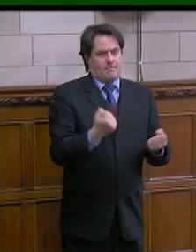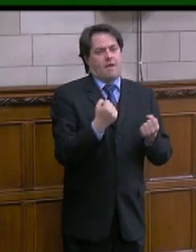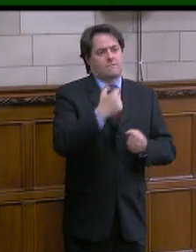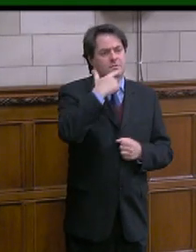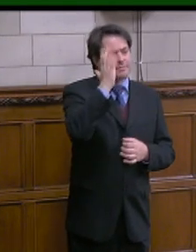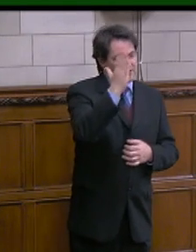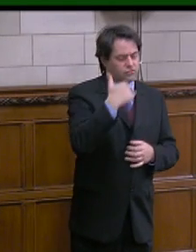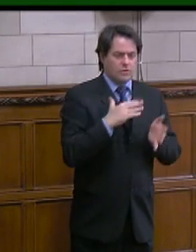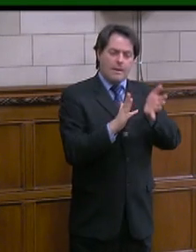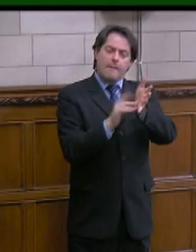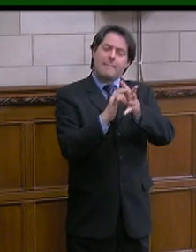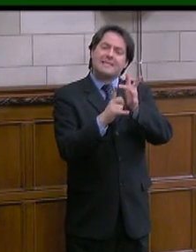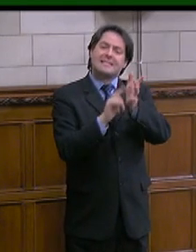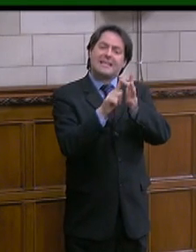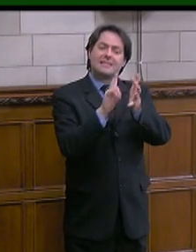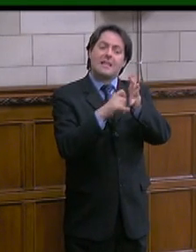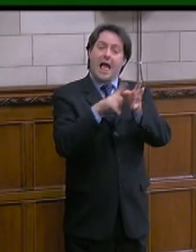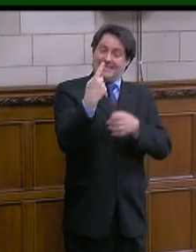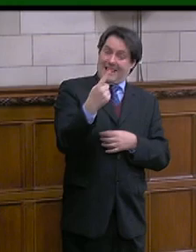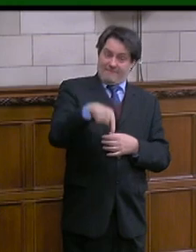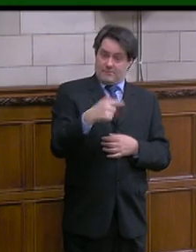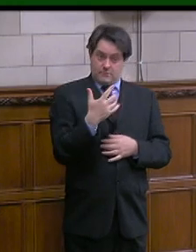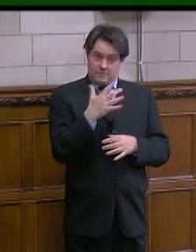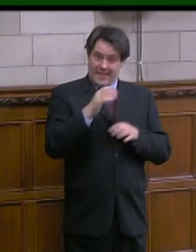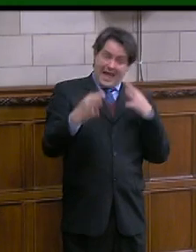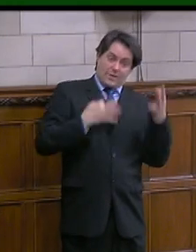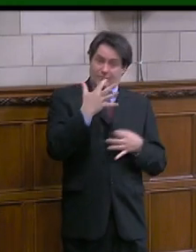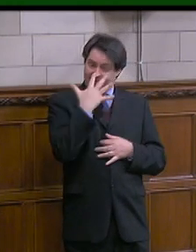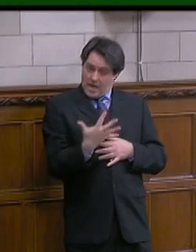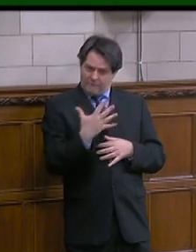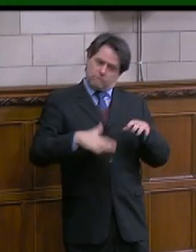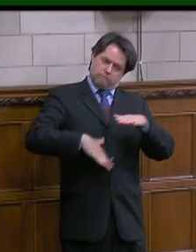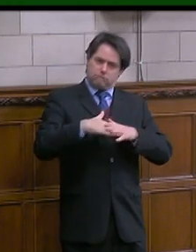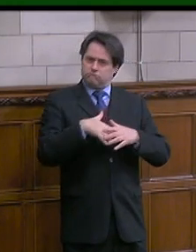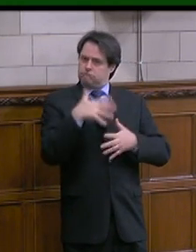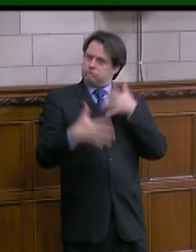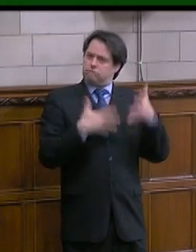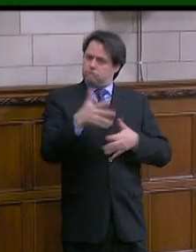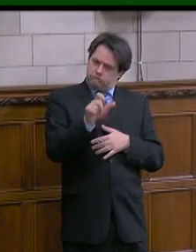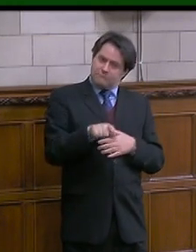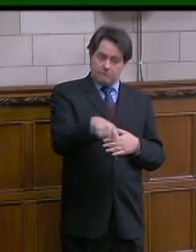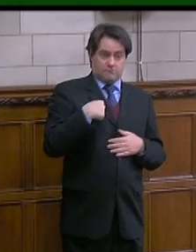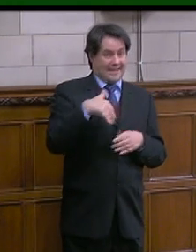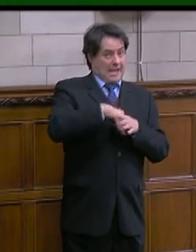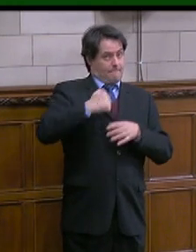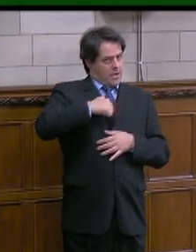Maisie Sly, the six-year-old actress in the film, who is profoundly deaf, is one of my constituents.